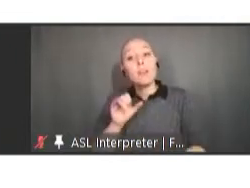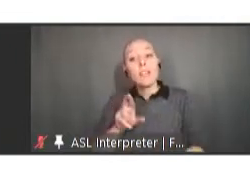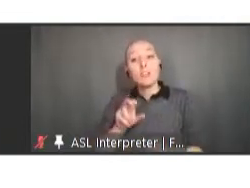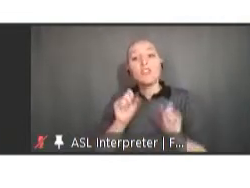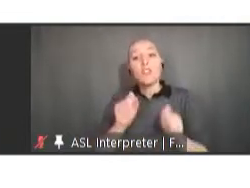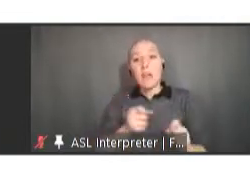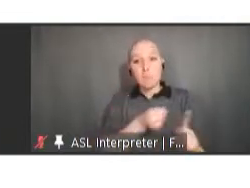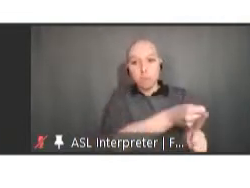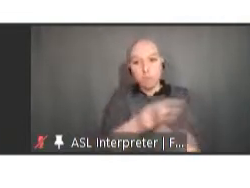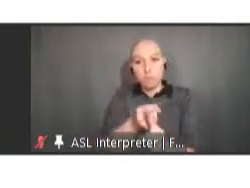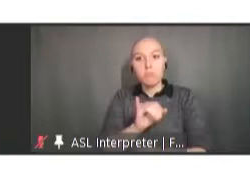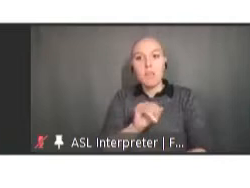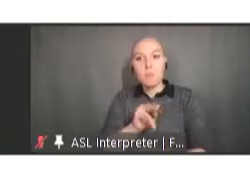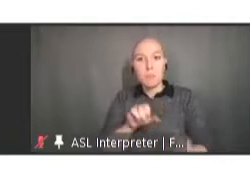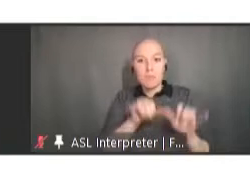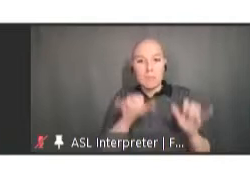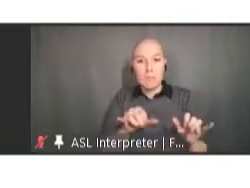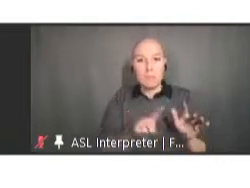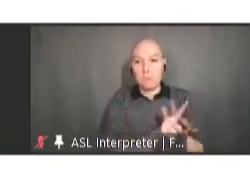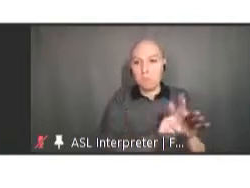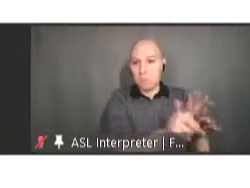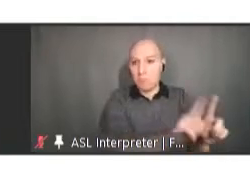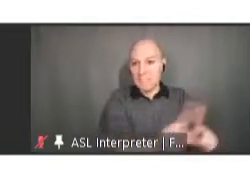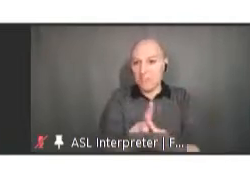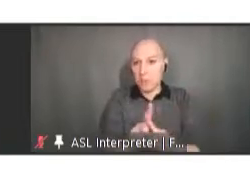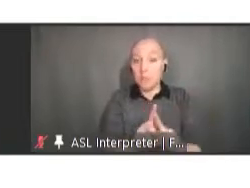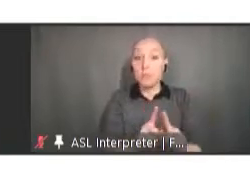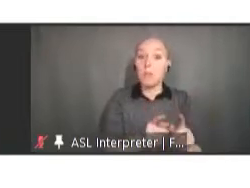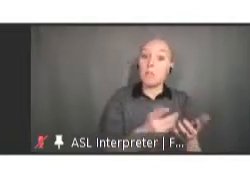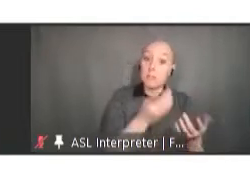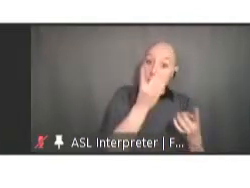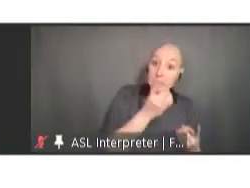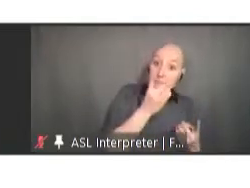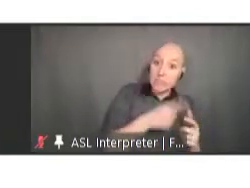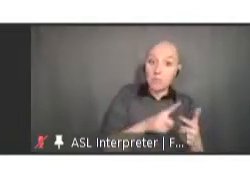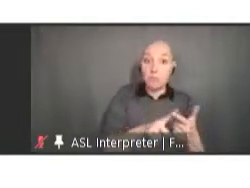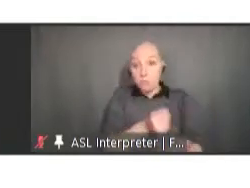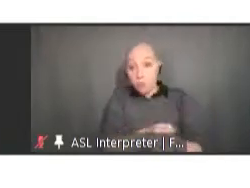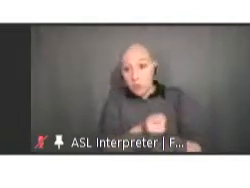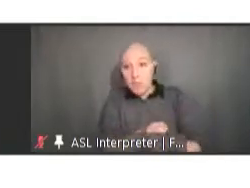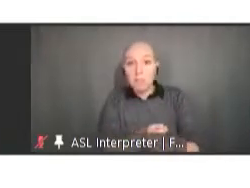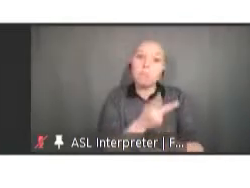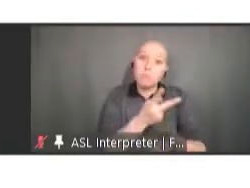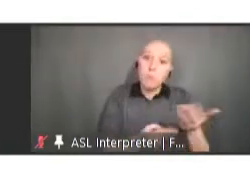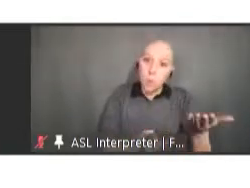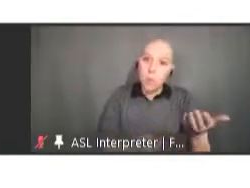the disease itself, through treatments, or both. Now the graph on the left here shows SARS-CoV-2